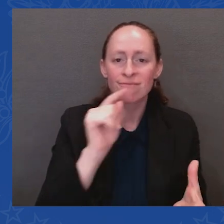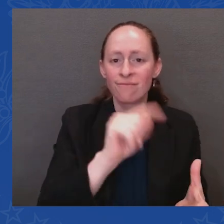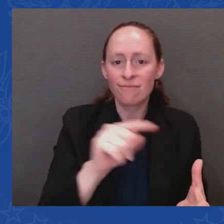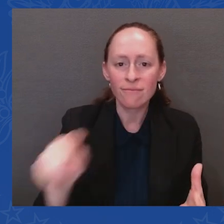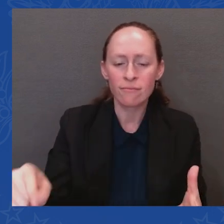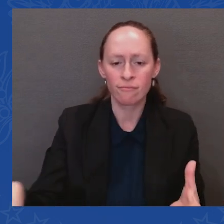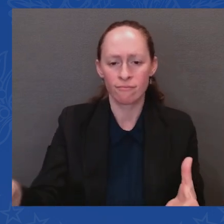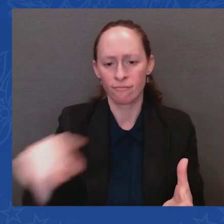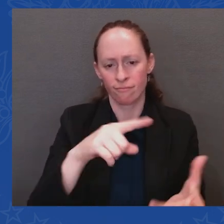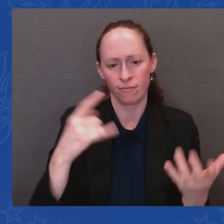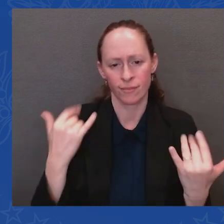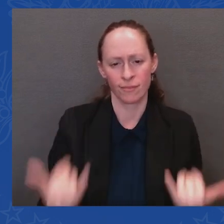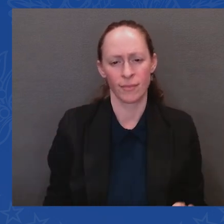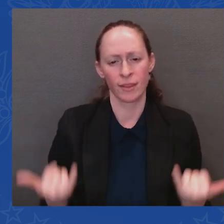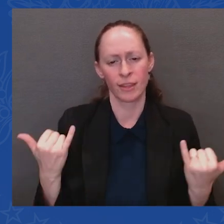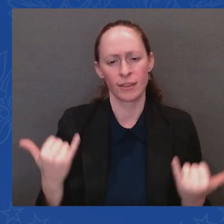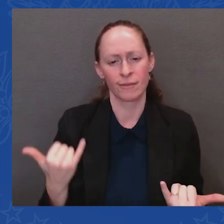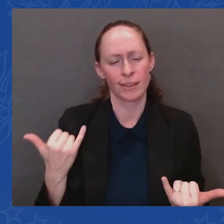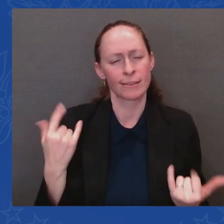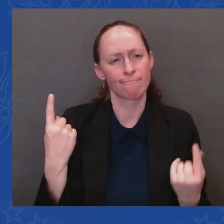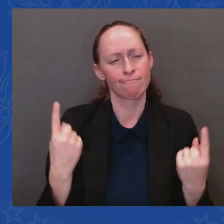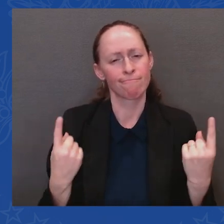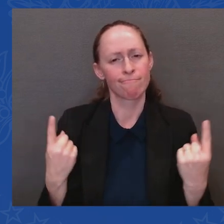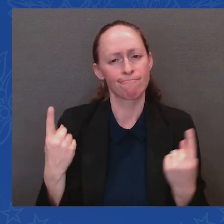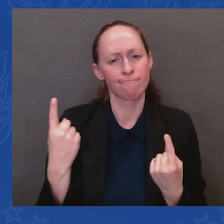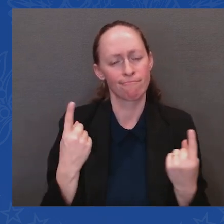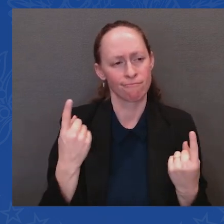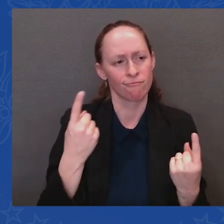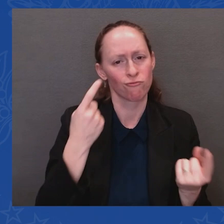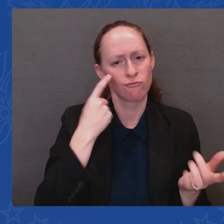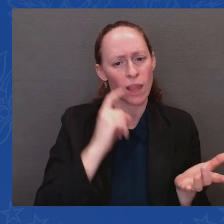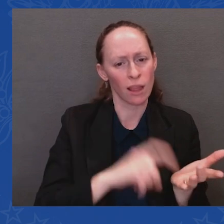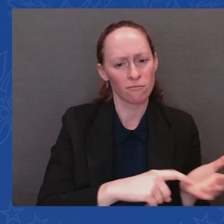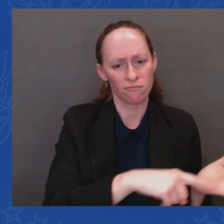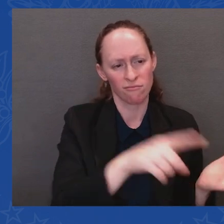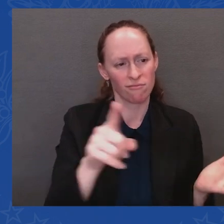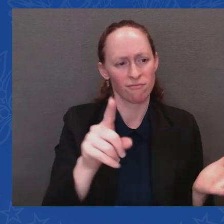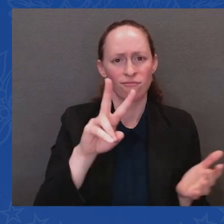and remember the countless contributions of our nation's veterans